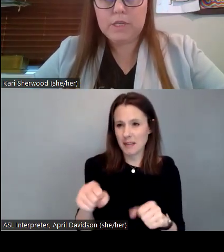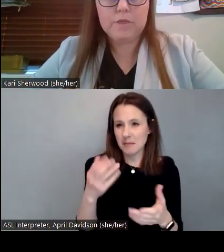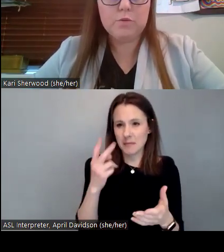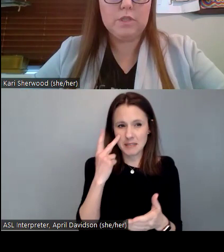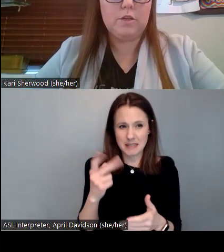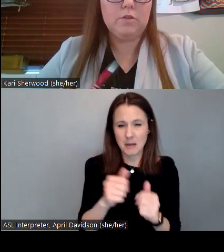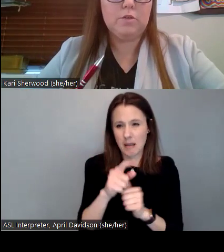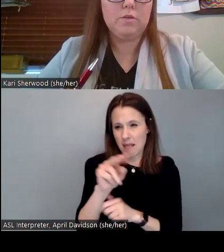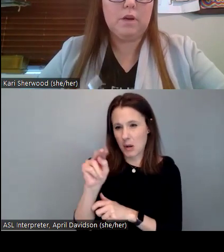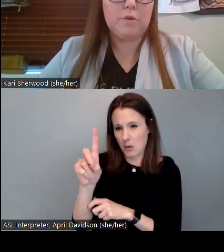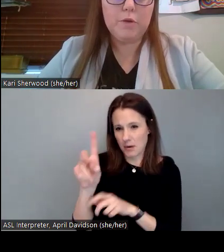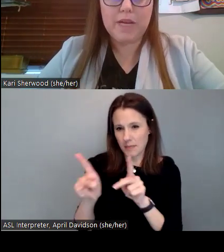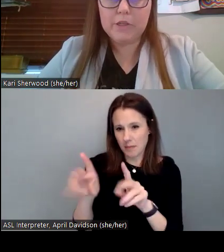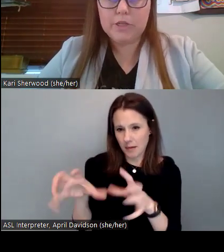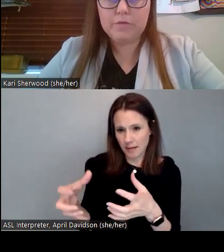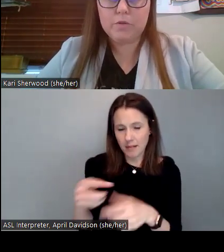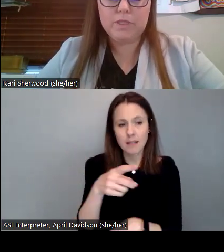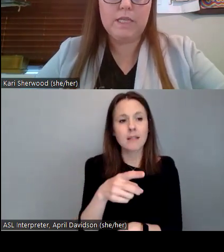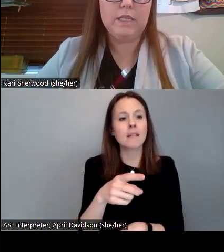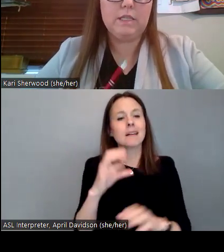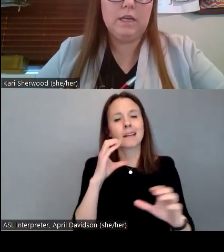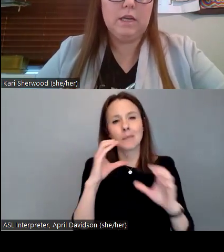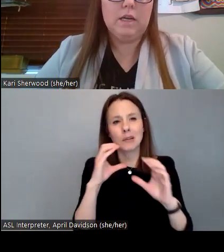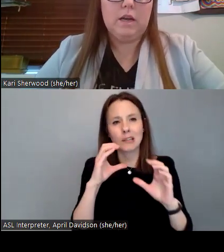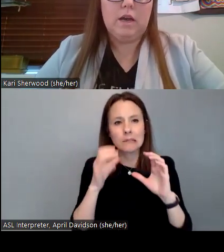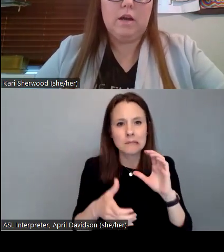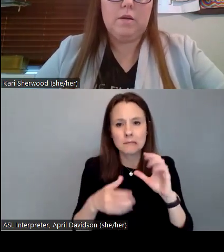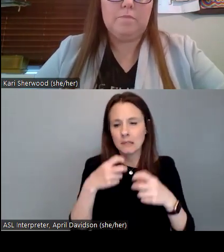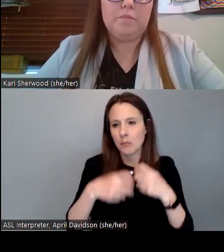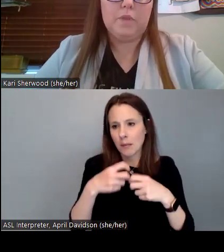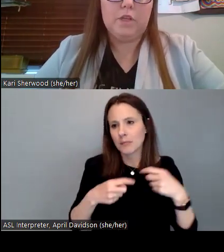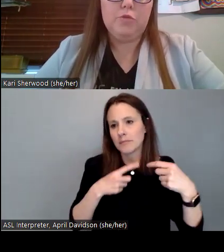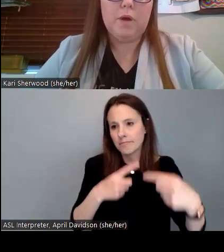individuals include communication difficulties. You